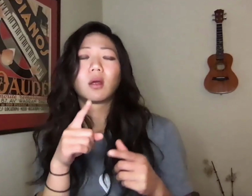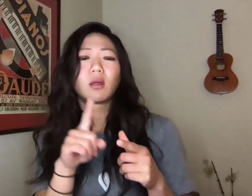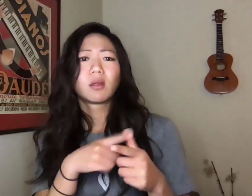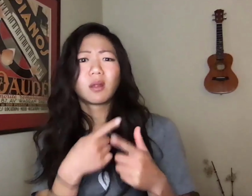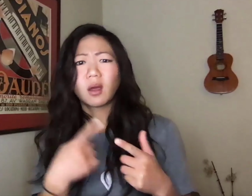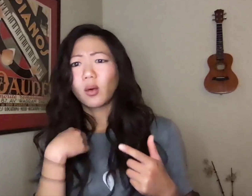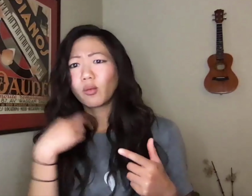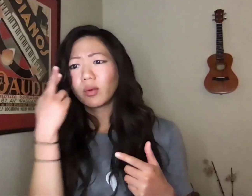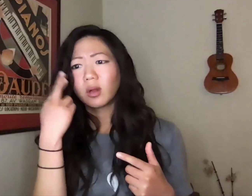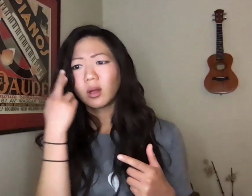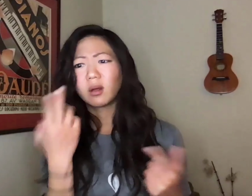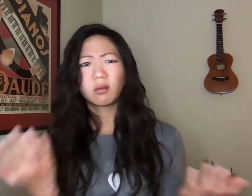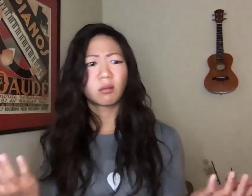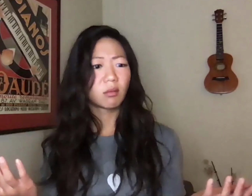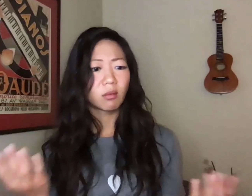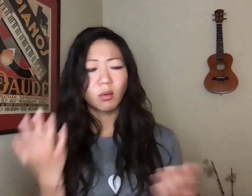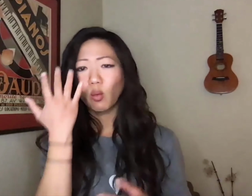And then I realized something: